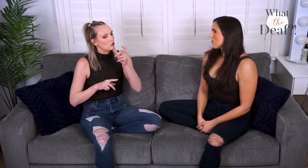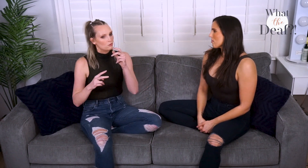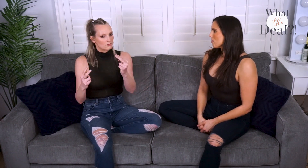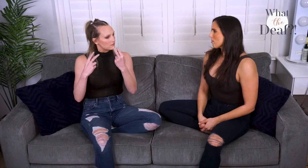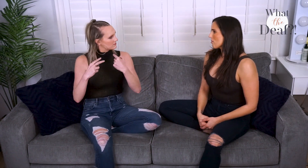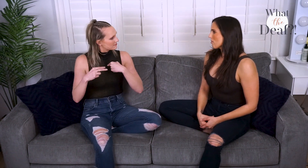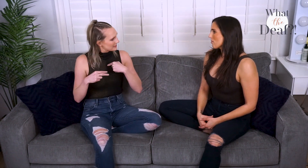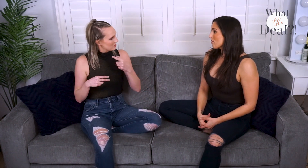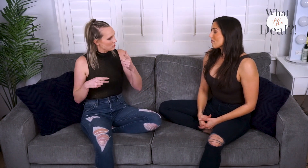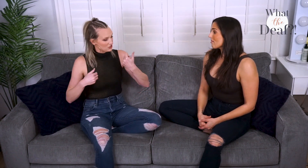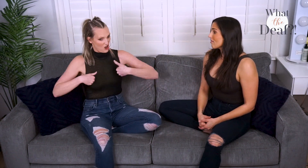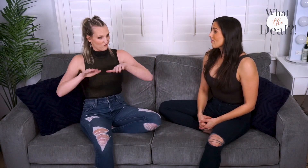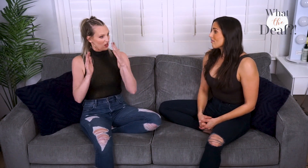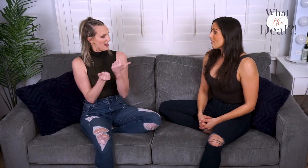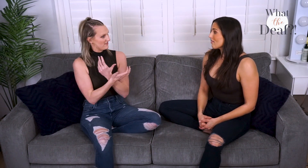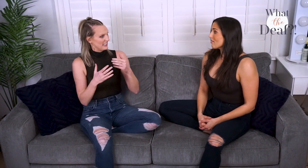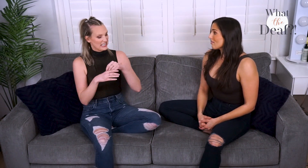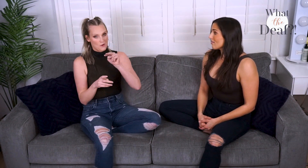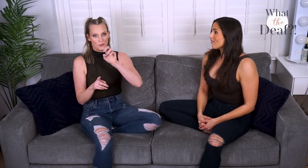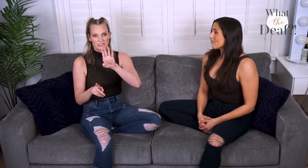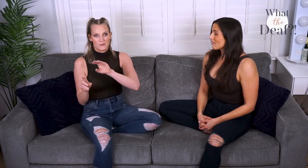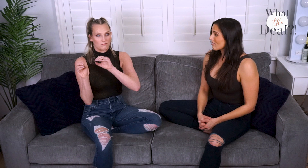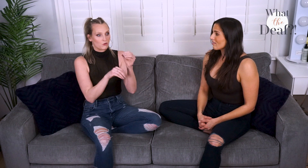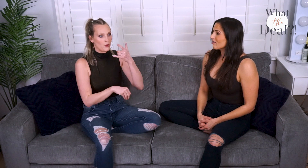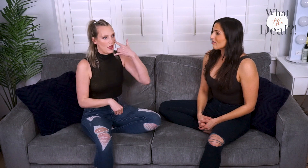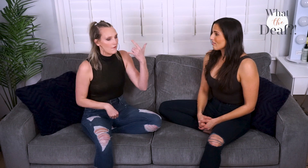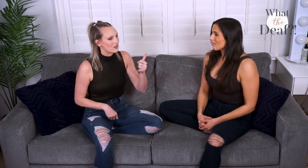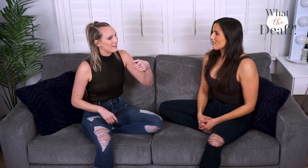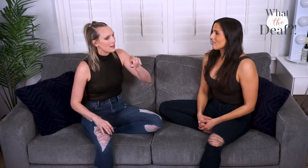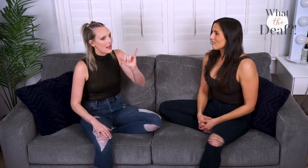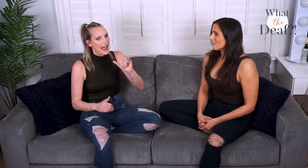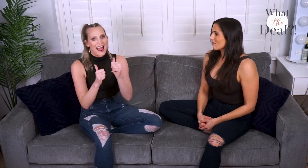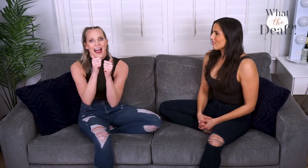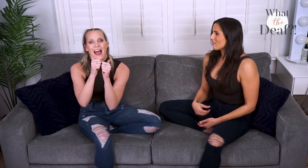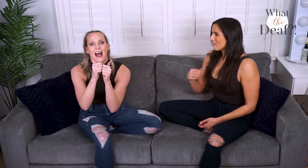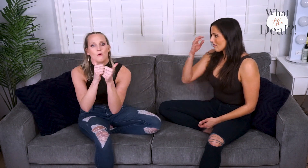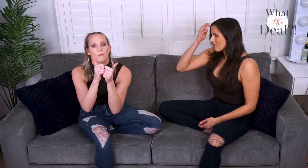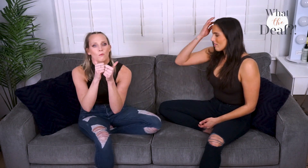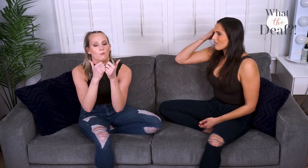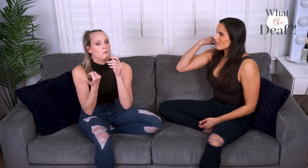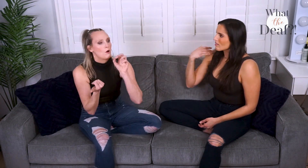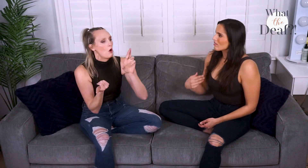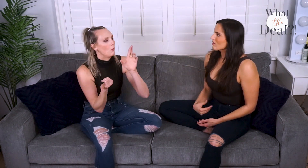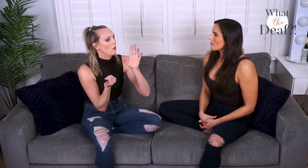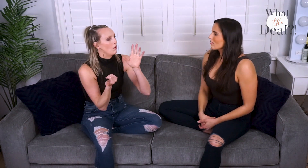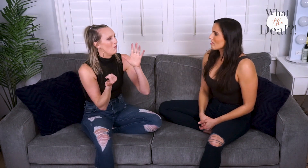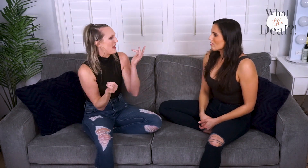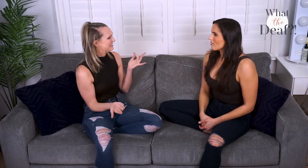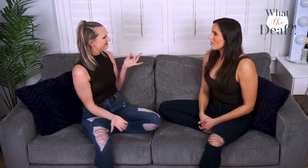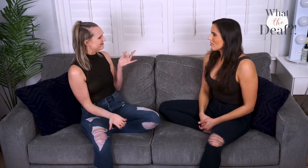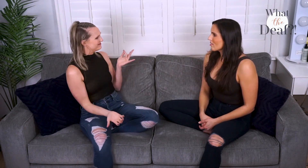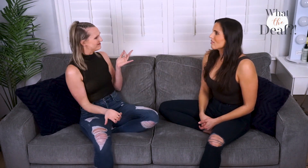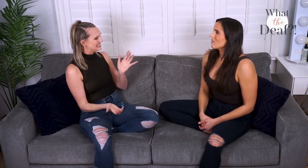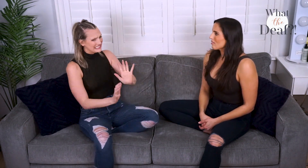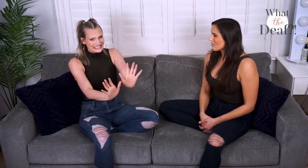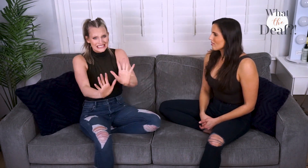who saw me give up everything in Nebraska to move to California, and they're like, "How?" or, "Why?"